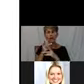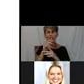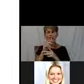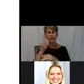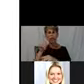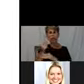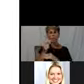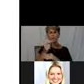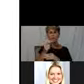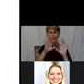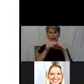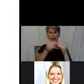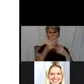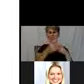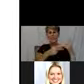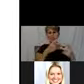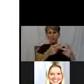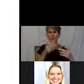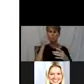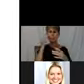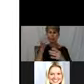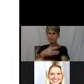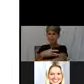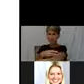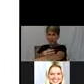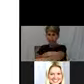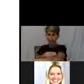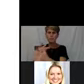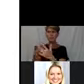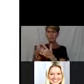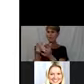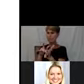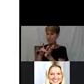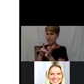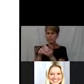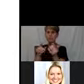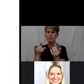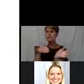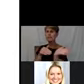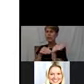So we dispense medications, draw labs. This is Dr. Olson doing an ultrasound